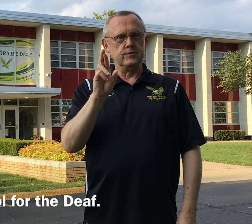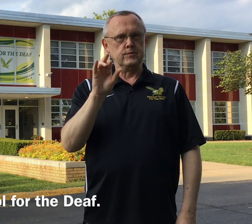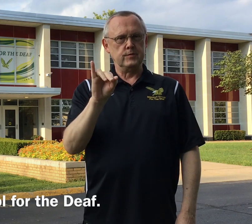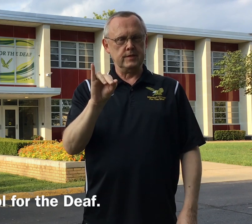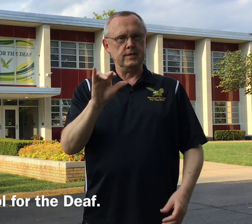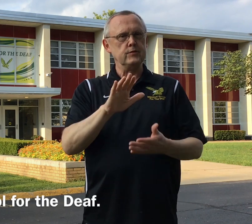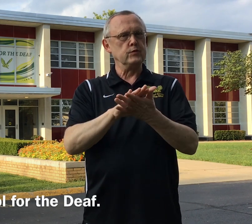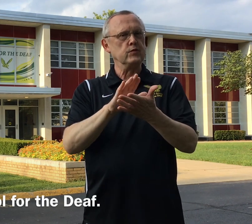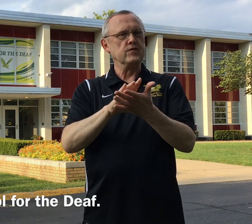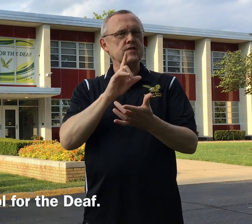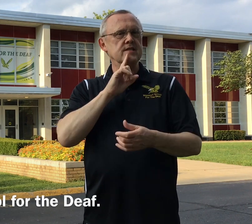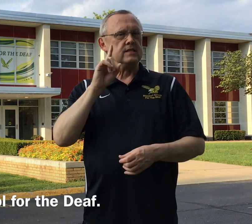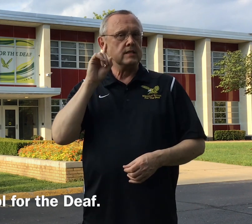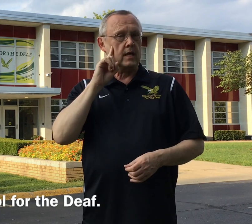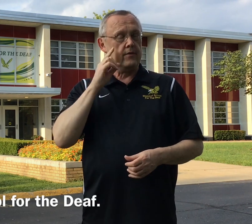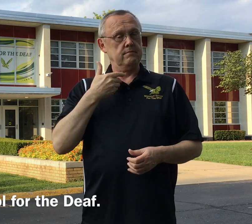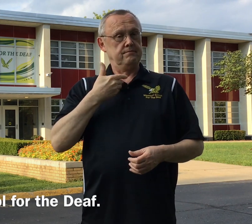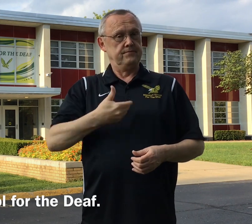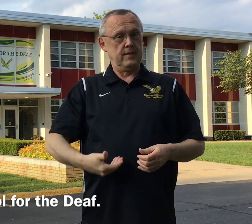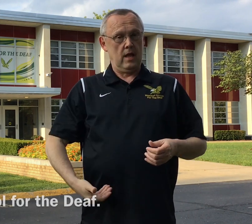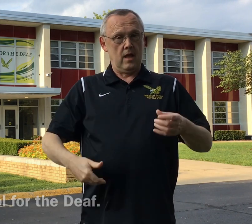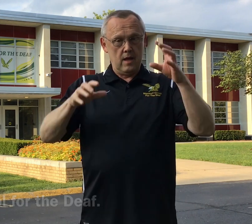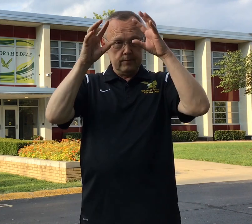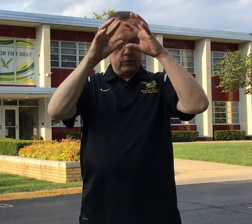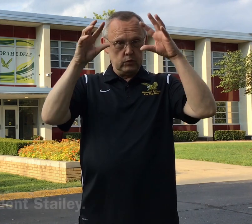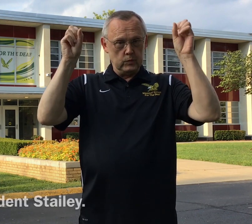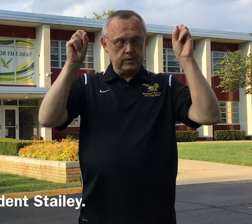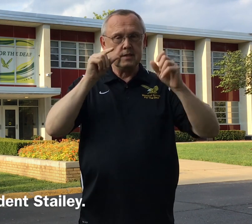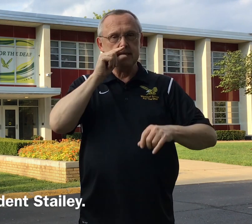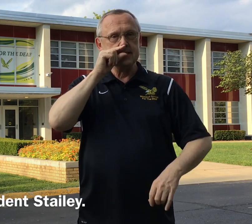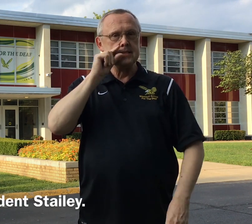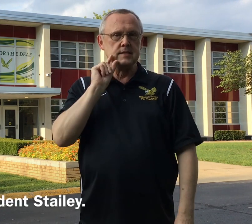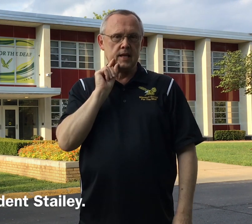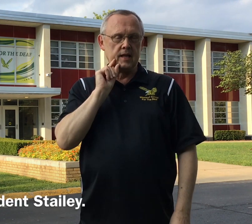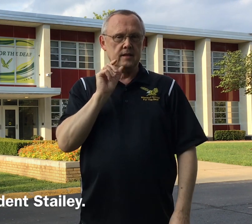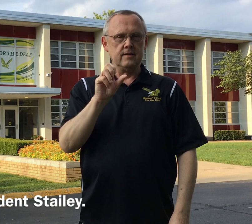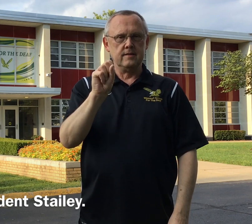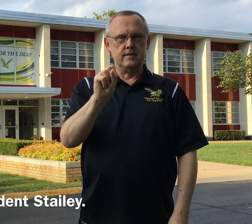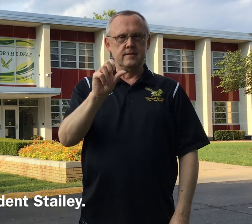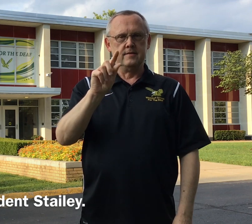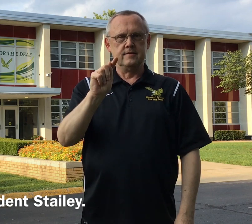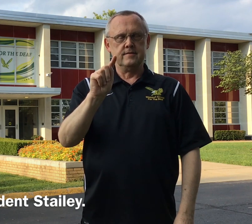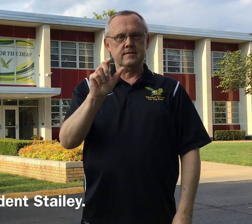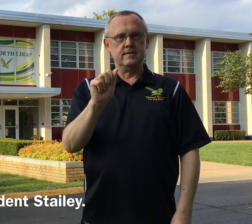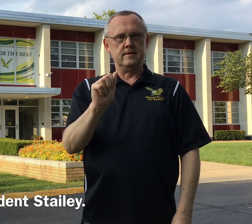Missouri School for the Deaf I am superintendent Staley